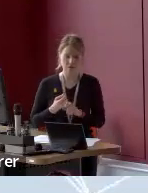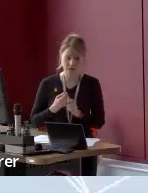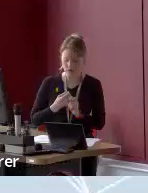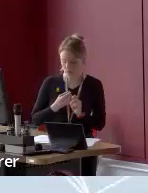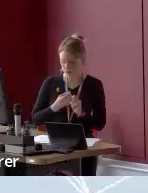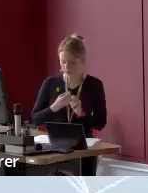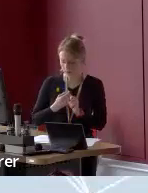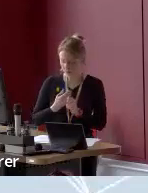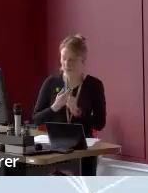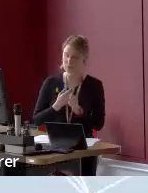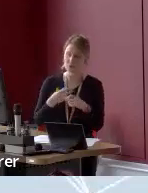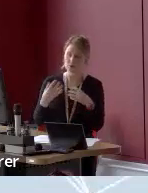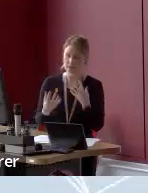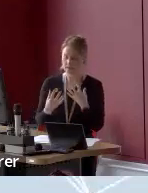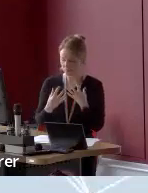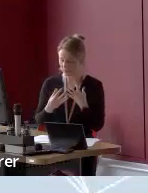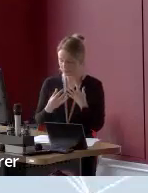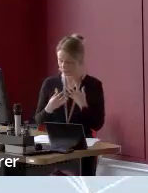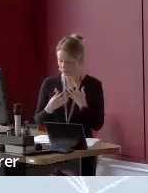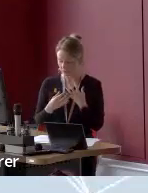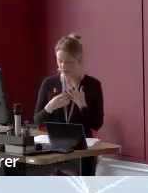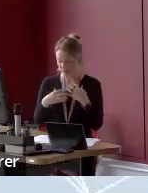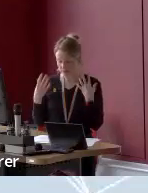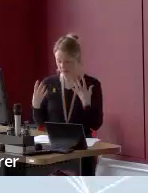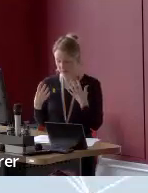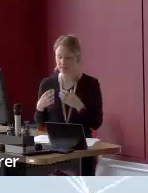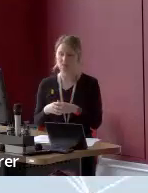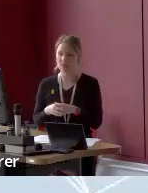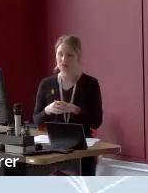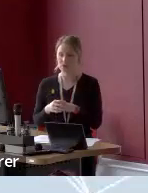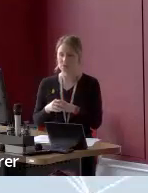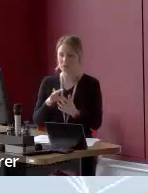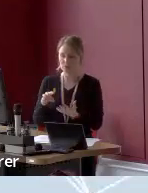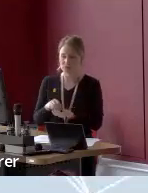or video and. we also produce lay summaries so that the findings can be understand by broad